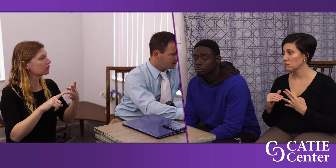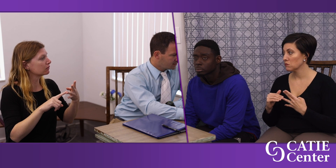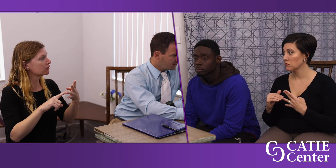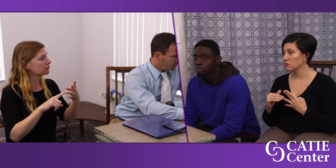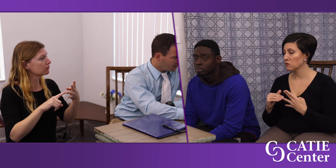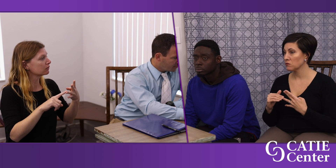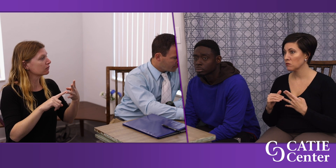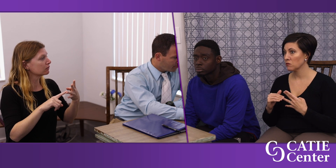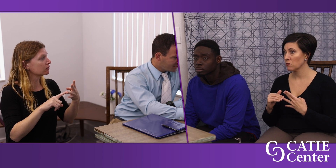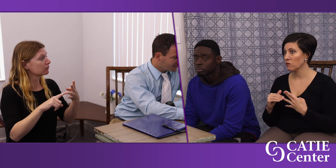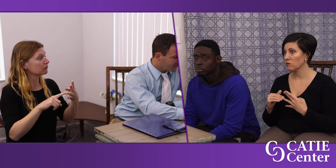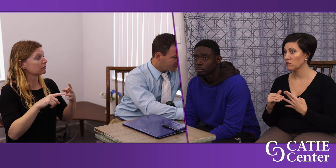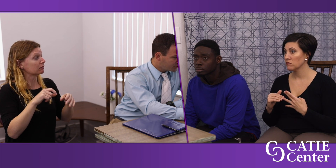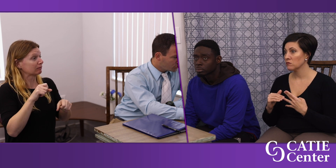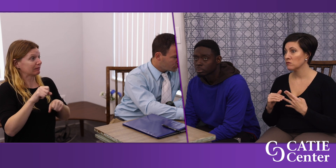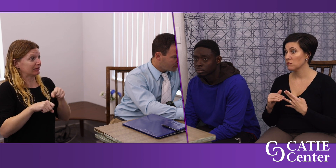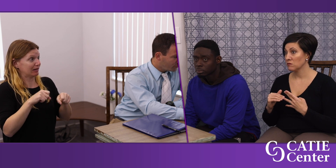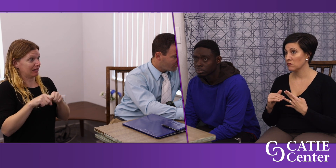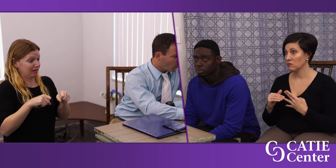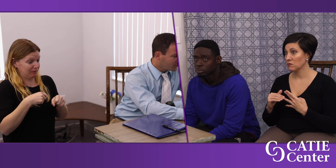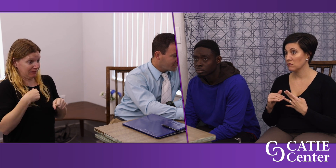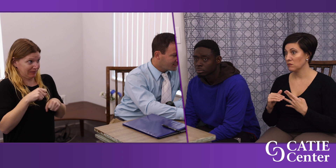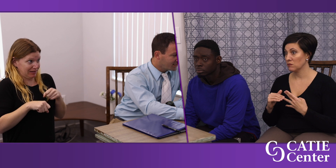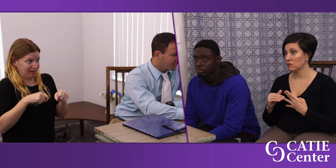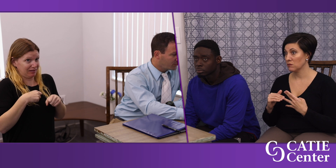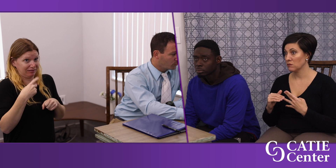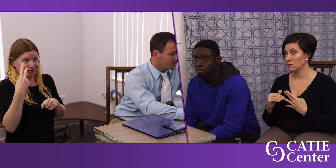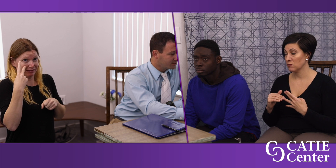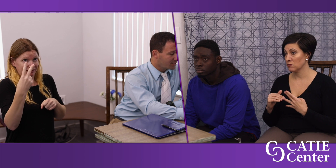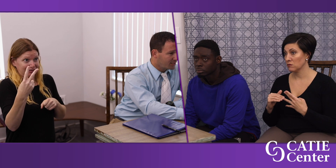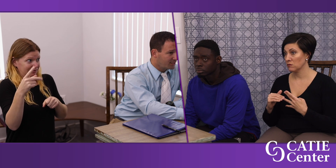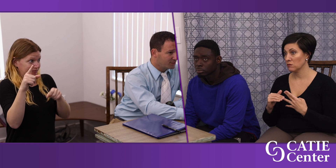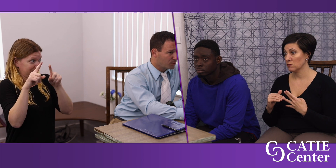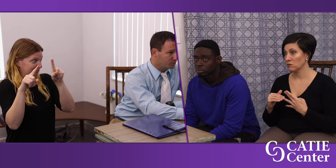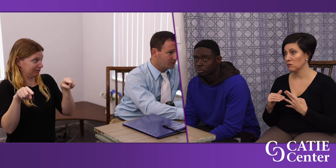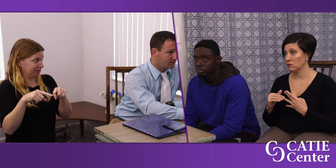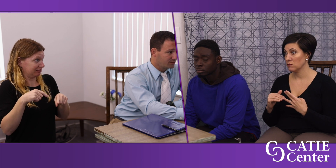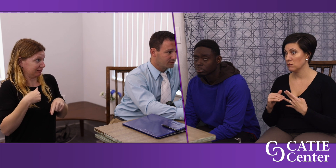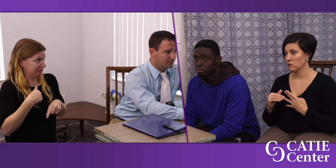C) bicyclists should move only in the lane where the sign is posted